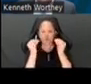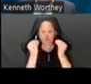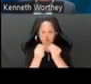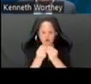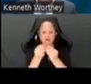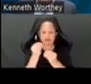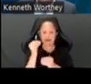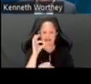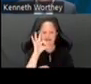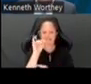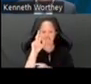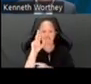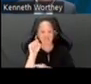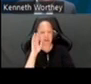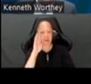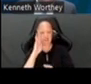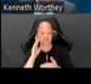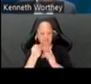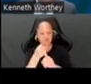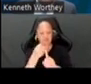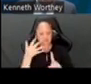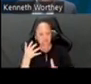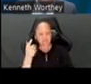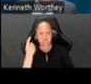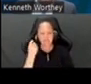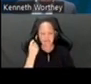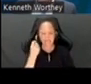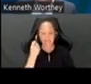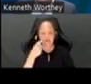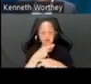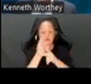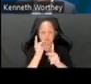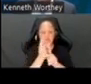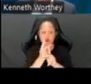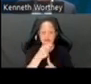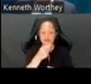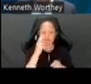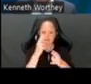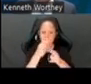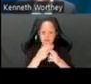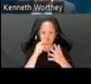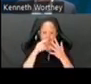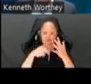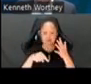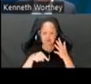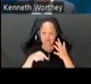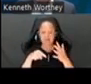about in a little bit. The products that I just mentioned have everything the instructor